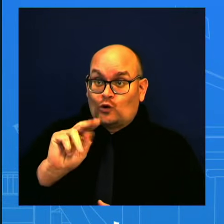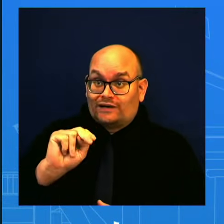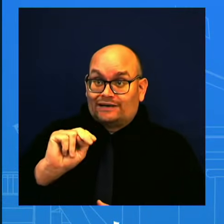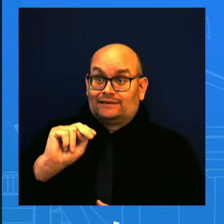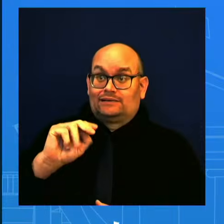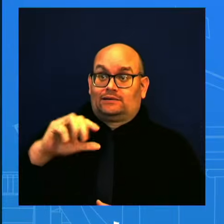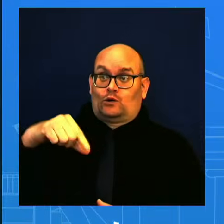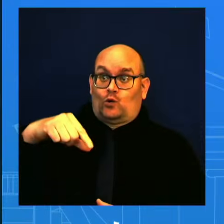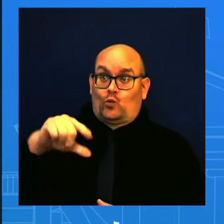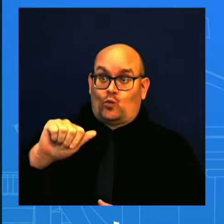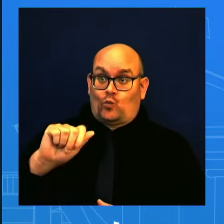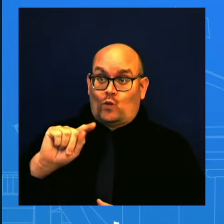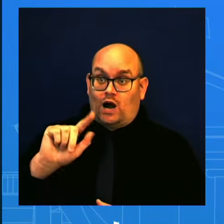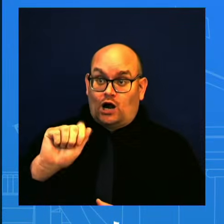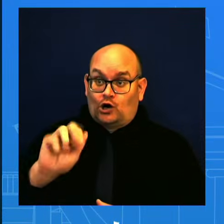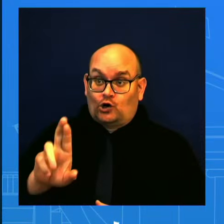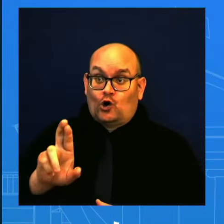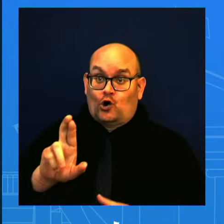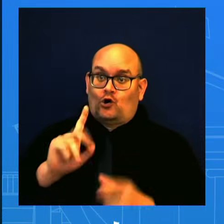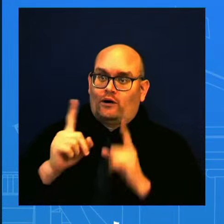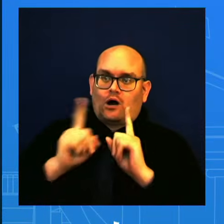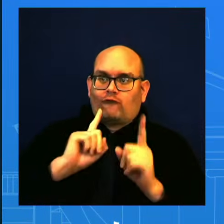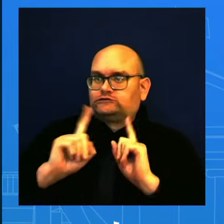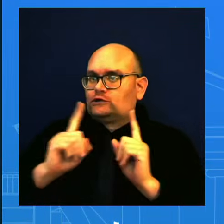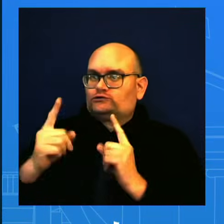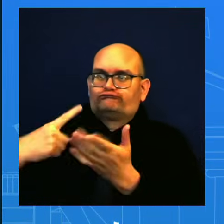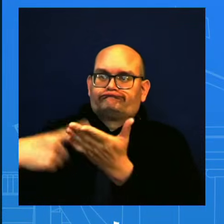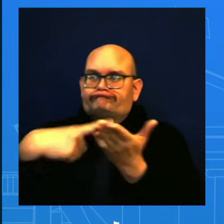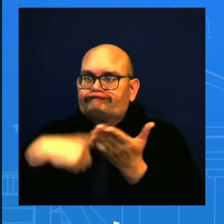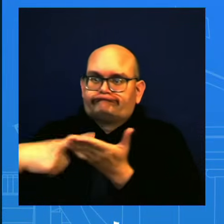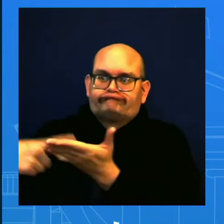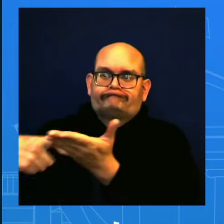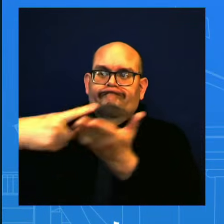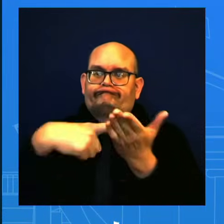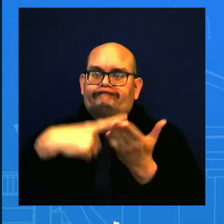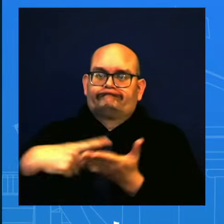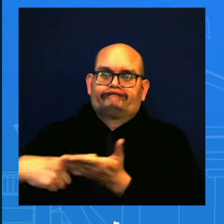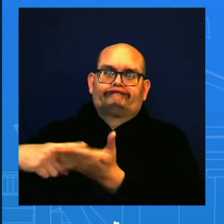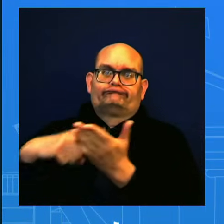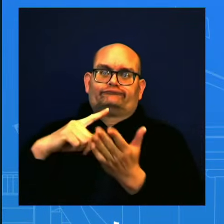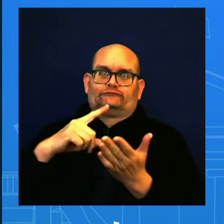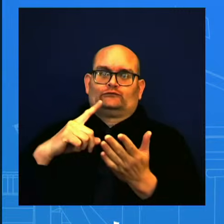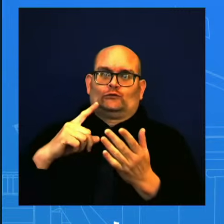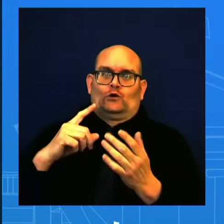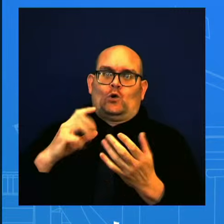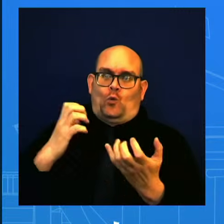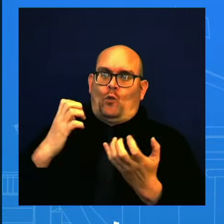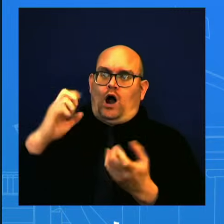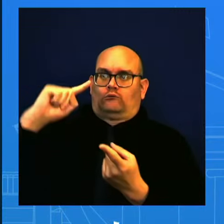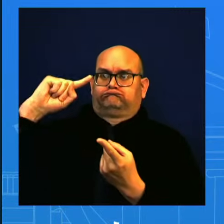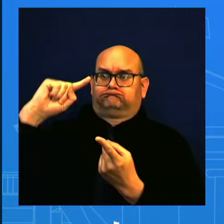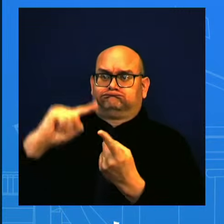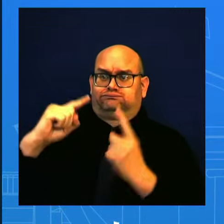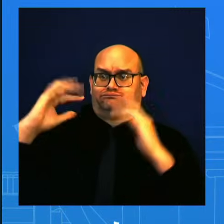These threats arise from Iran's desire to seek revenge for the killing of -- of Qassem Soleimani.